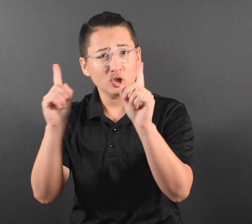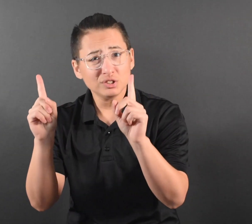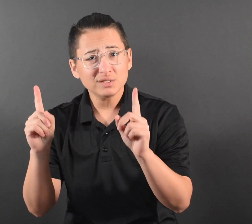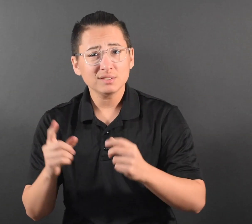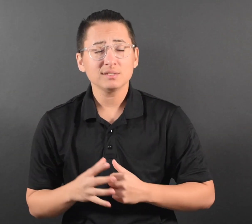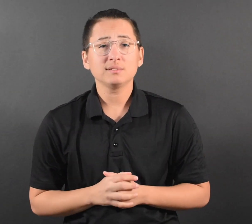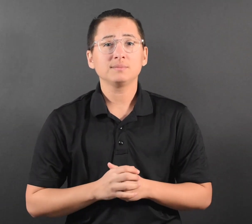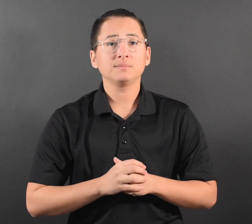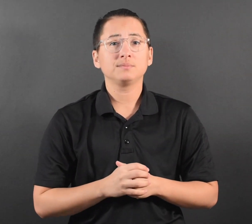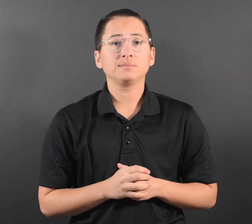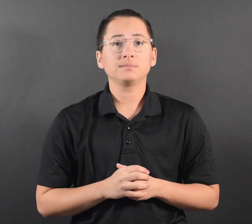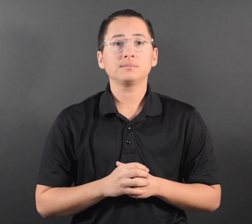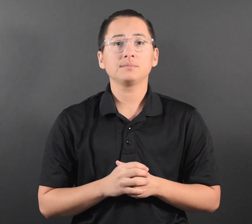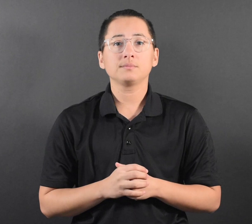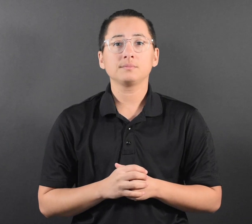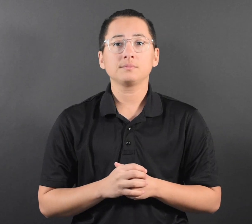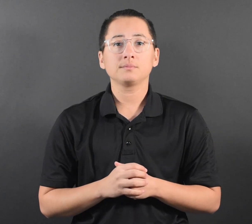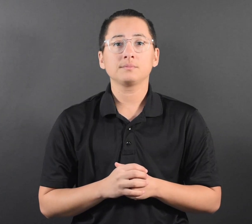COVID-19 vaccines are safe and effective